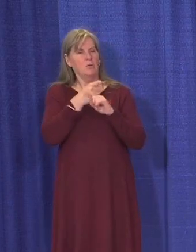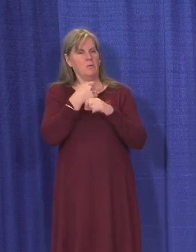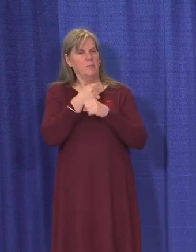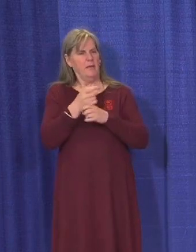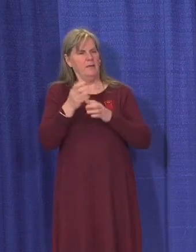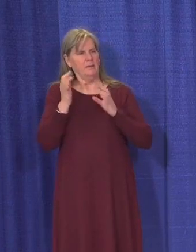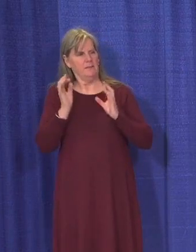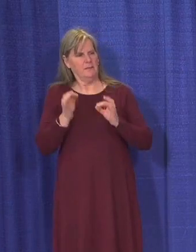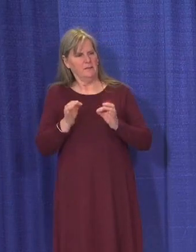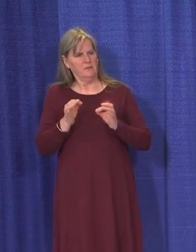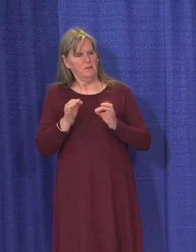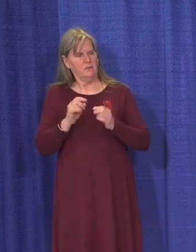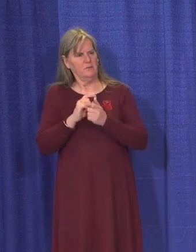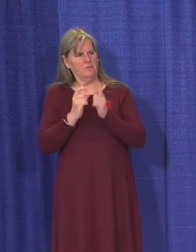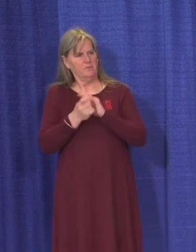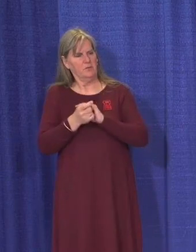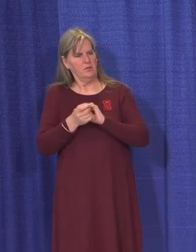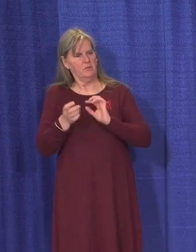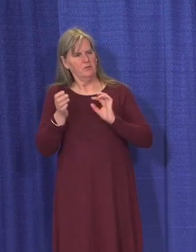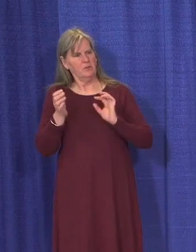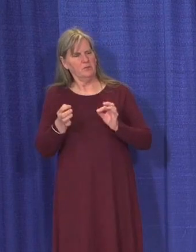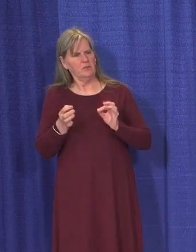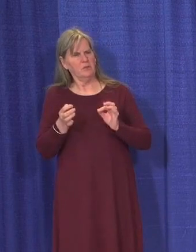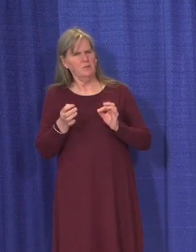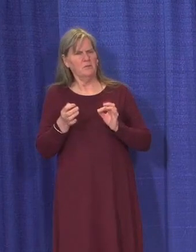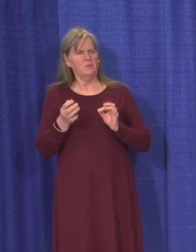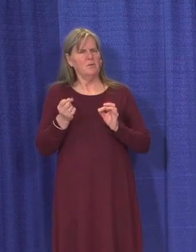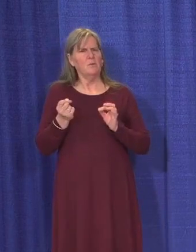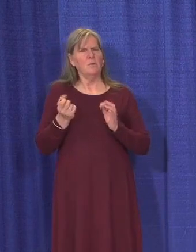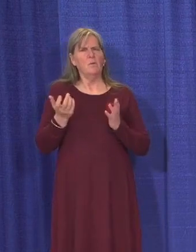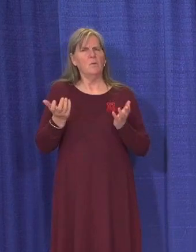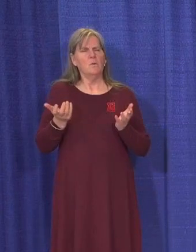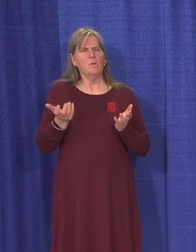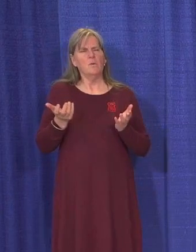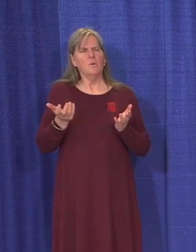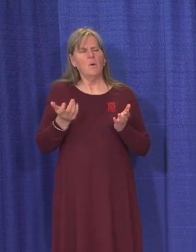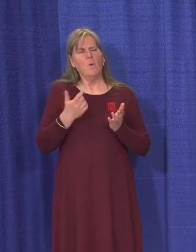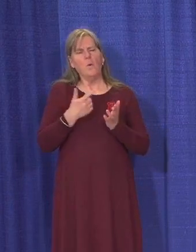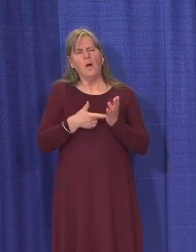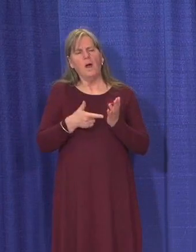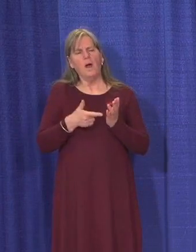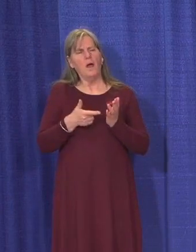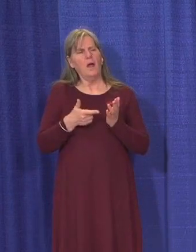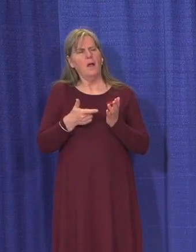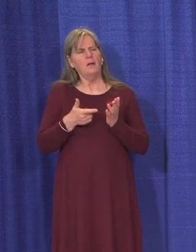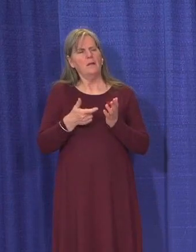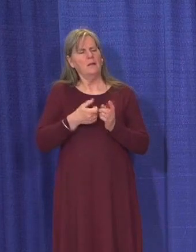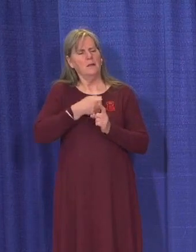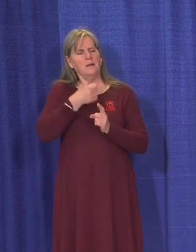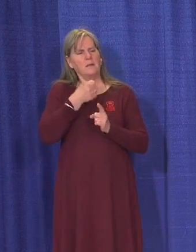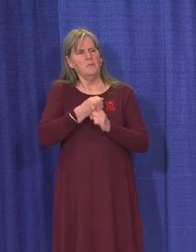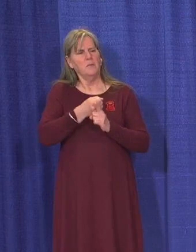Two weeks ago you said it's not because vaccination does not necessarily because it's going